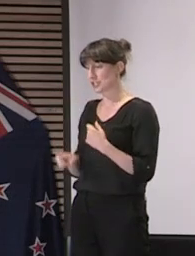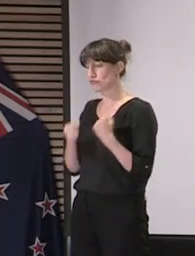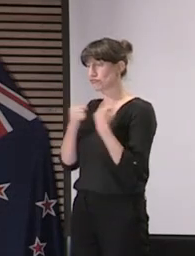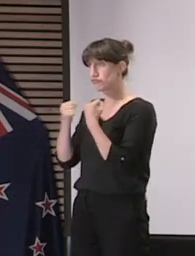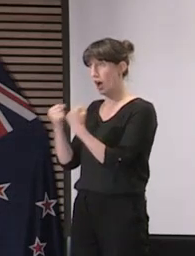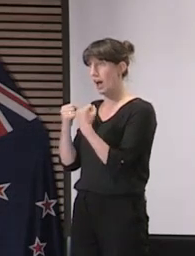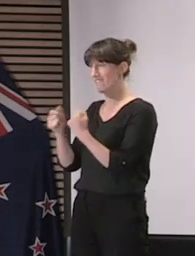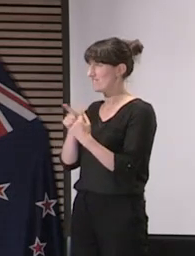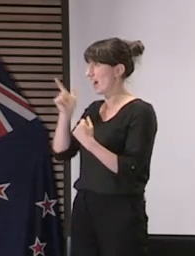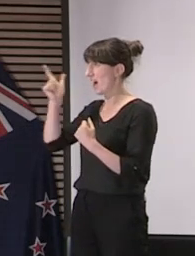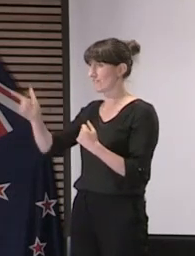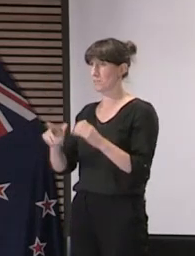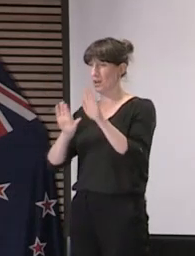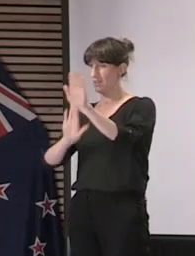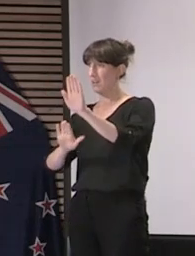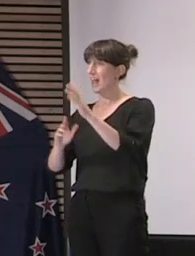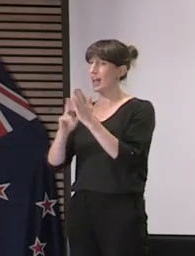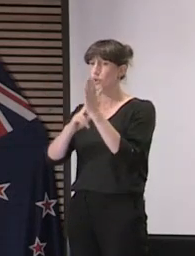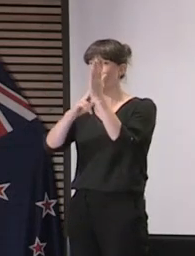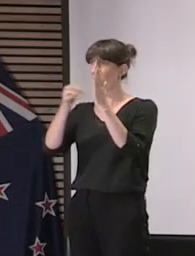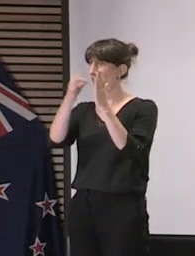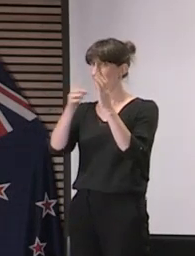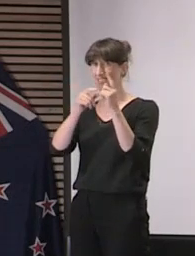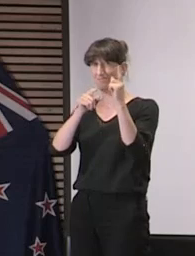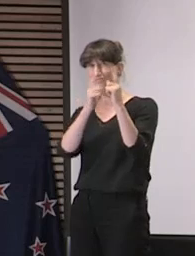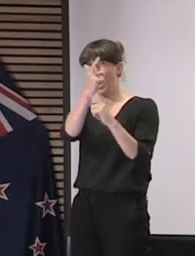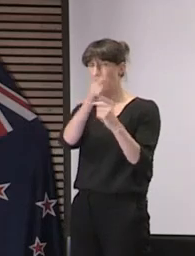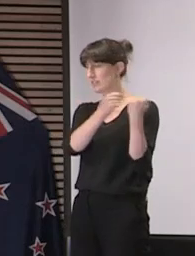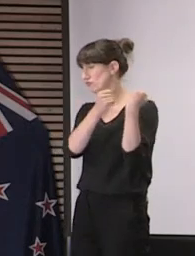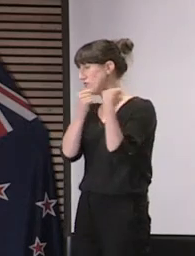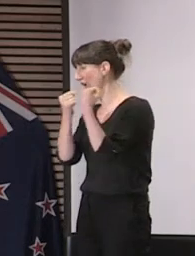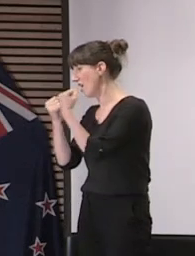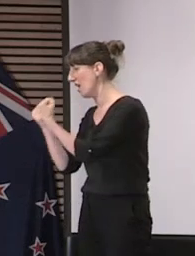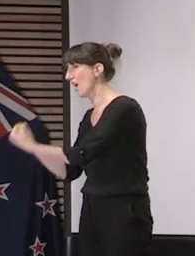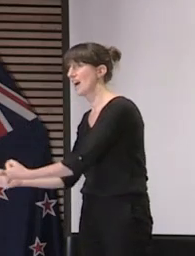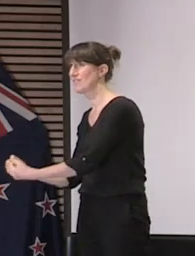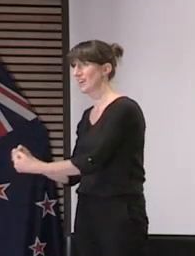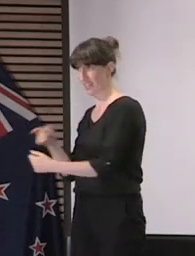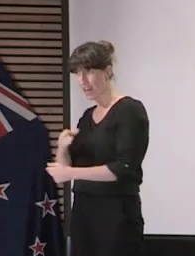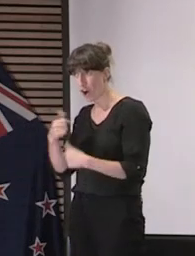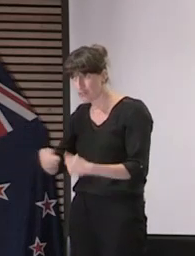of North Island to another to do your job? Essential